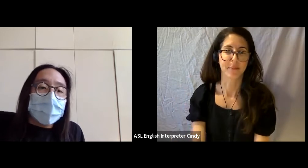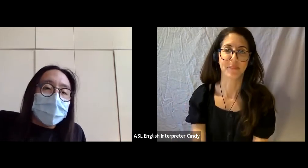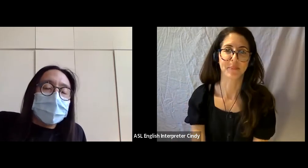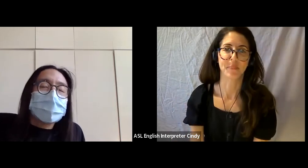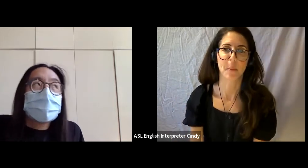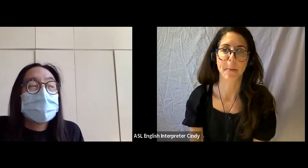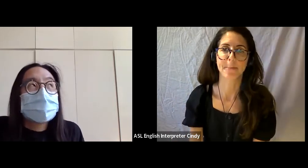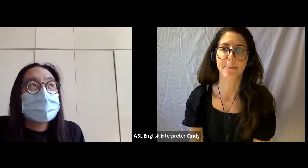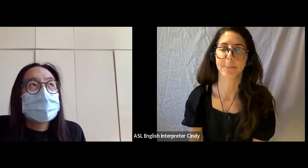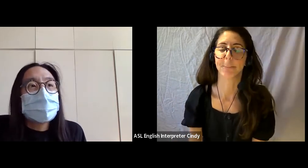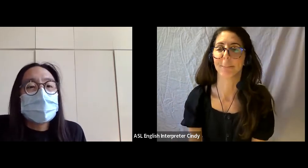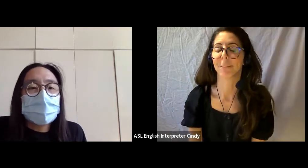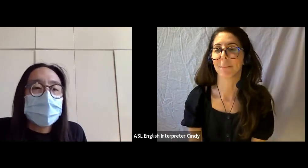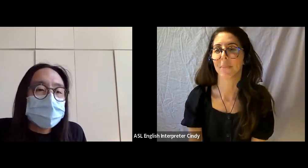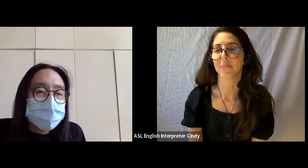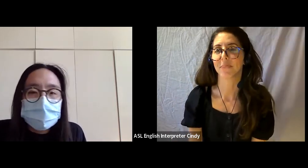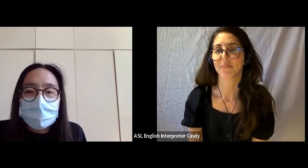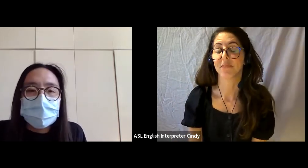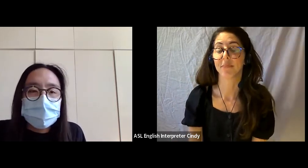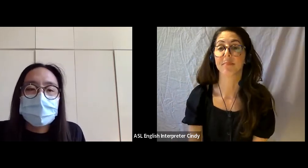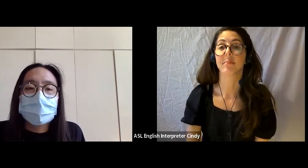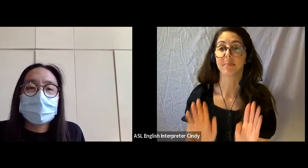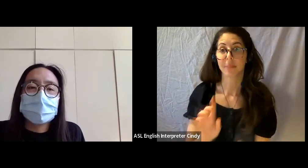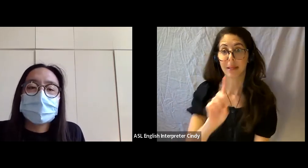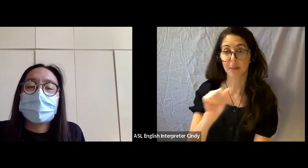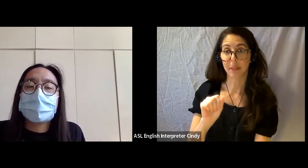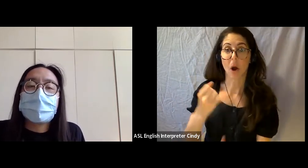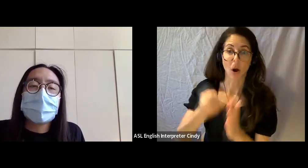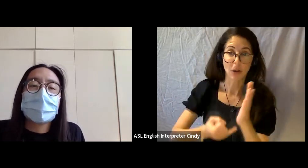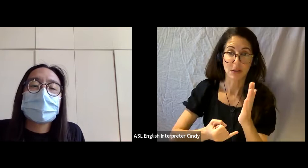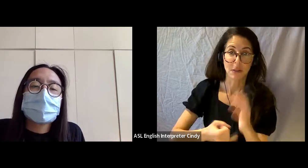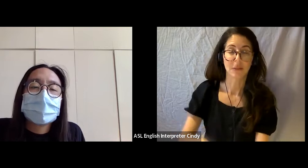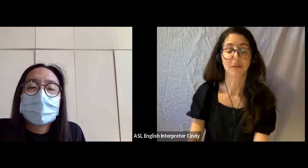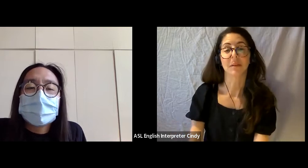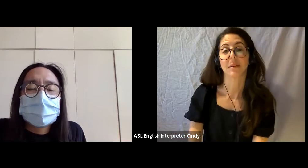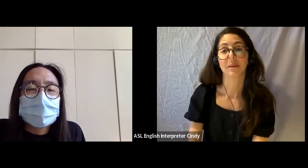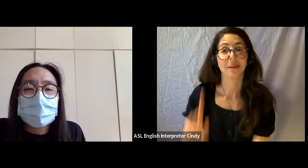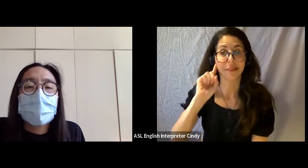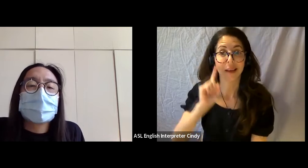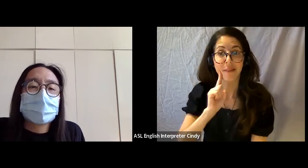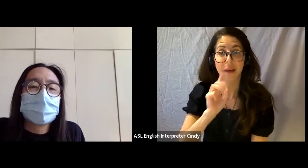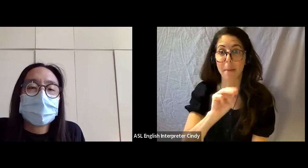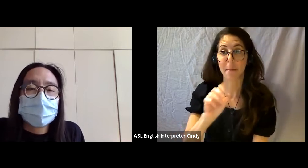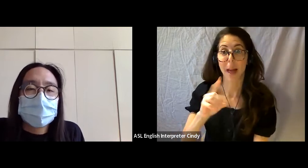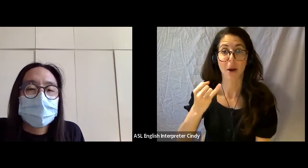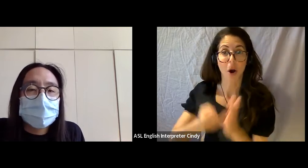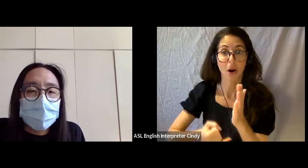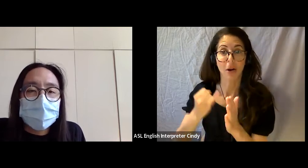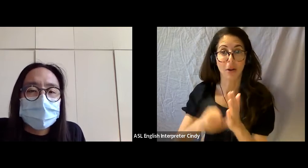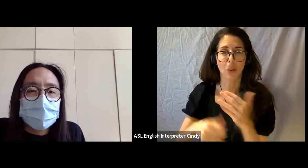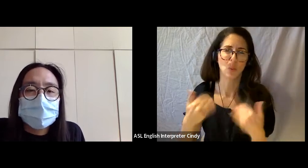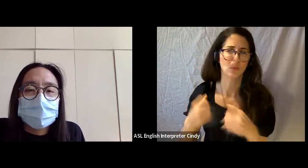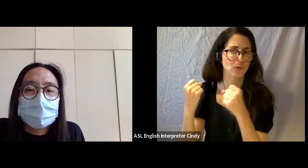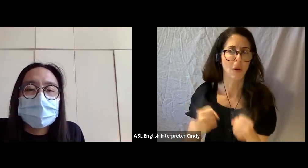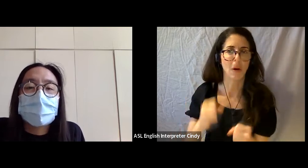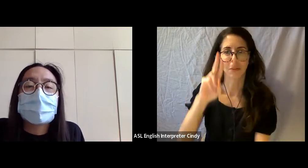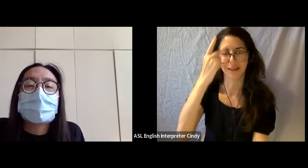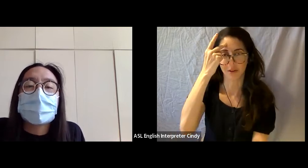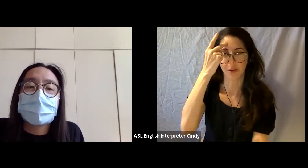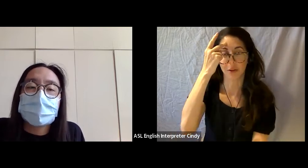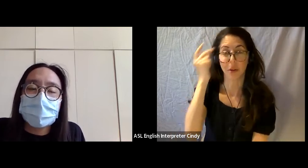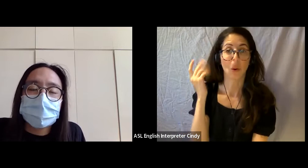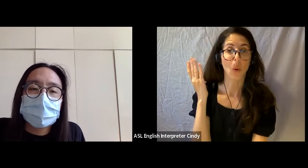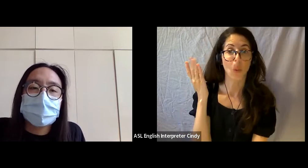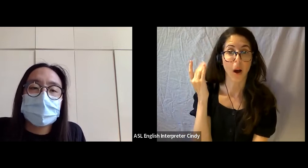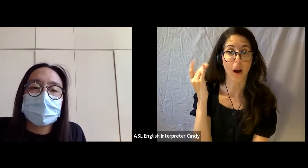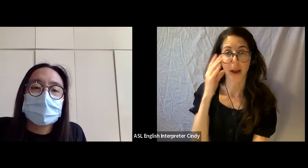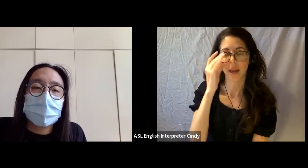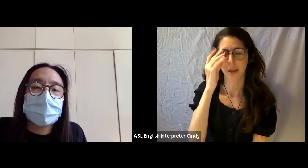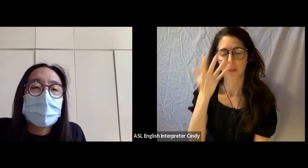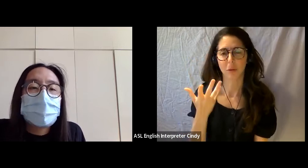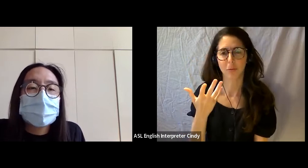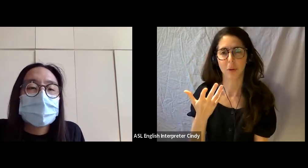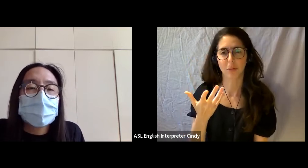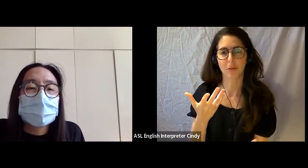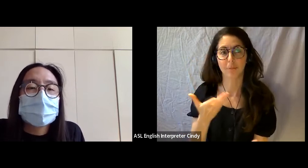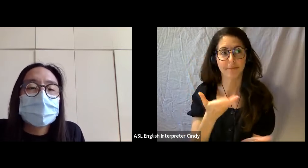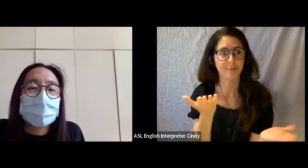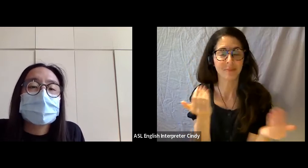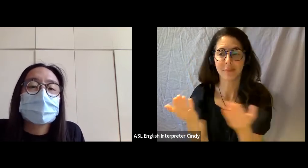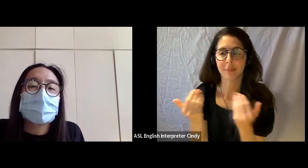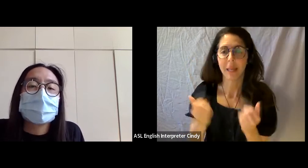And, Disability Arts, you know Disability, Deaf, and Mad arts, is inherently political because it’s about engaging the lived experience of disability and accessibility